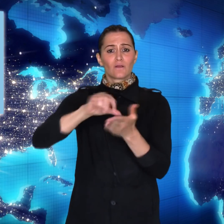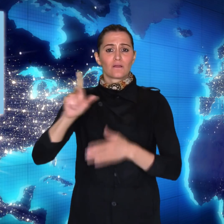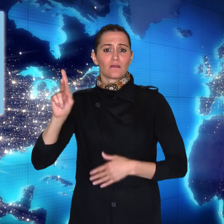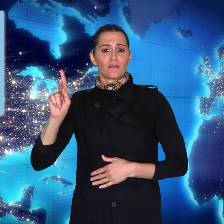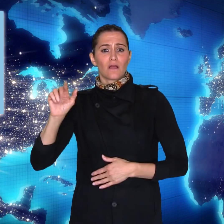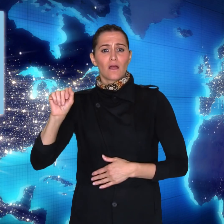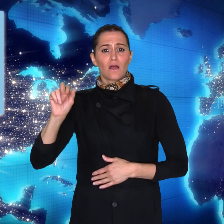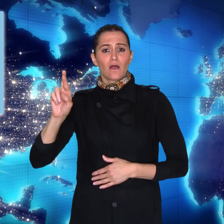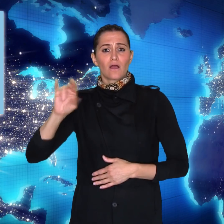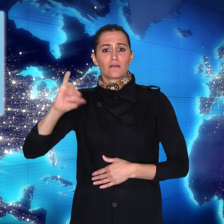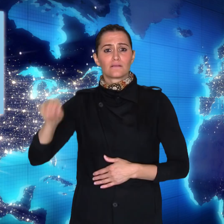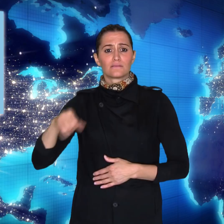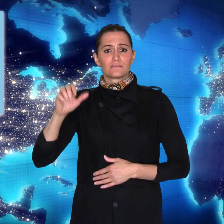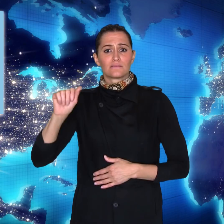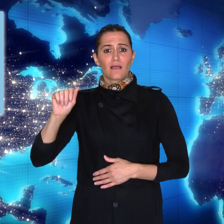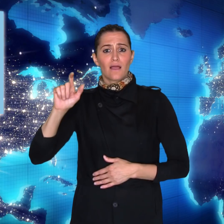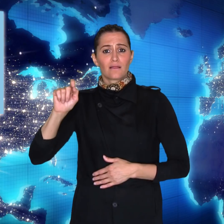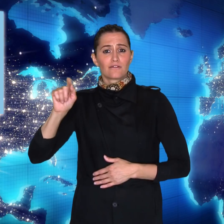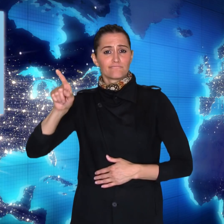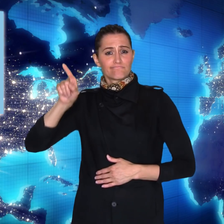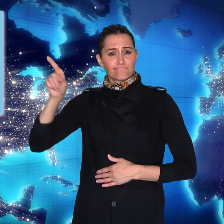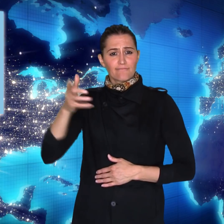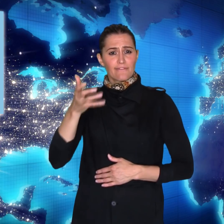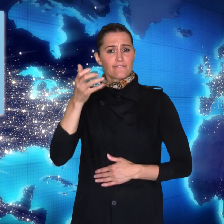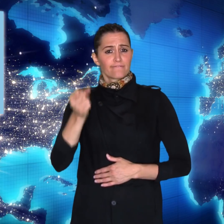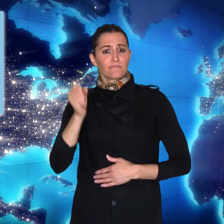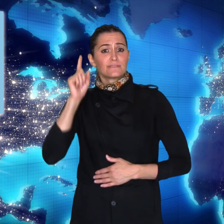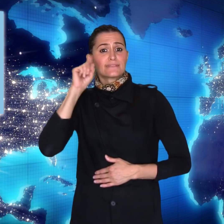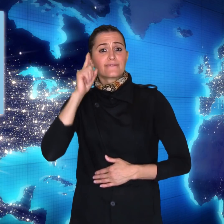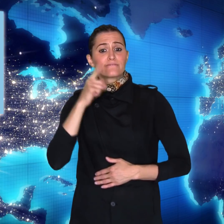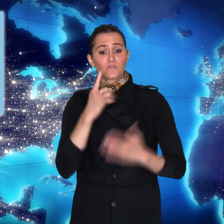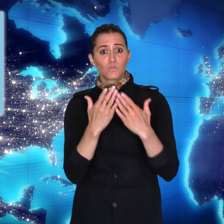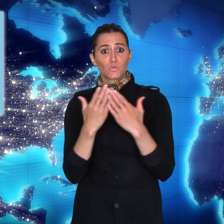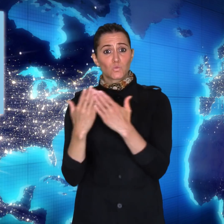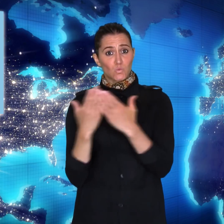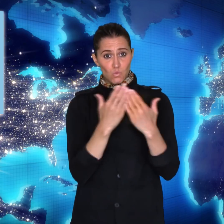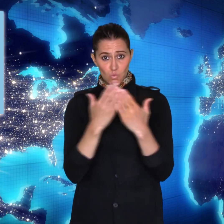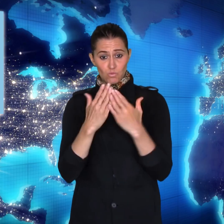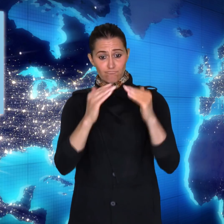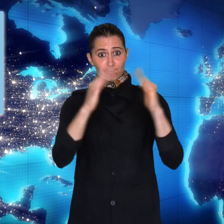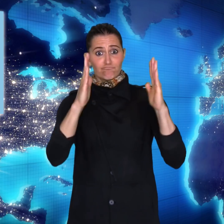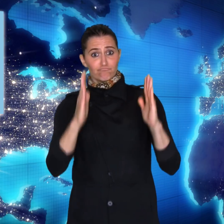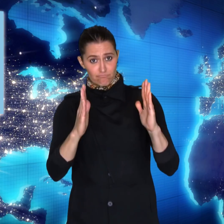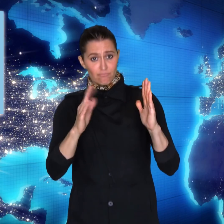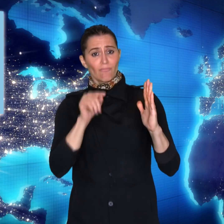investigating allegations of sexual